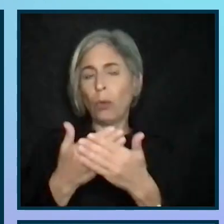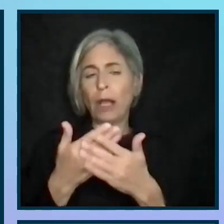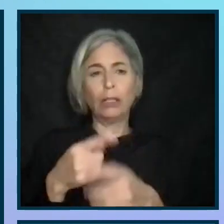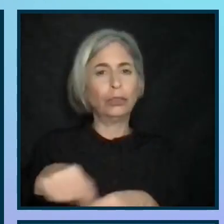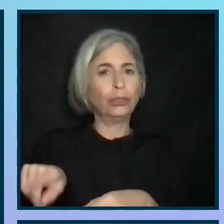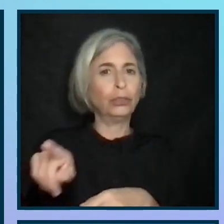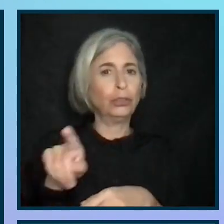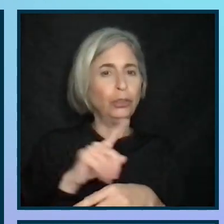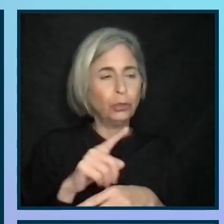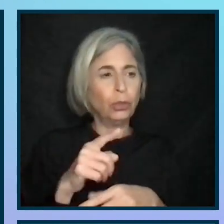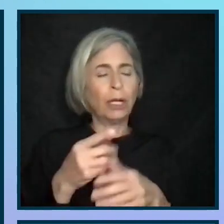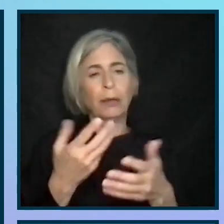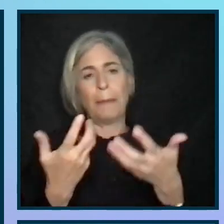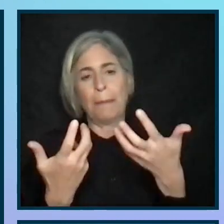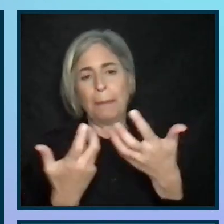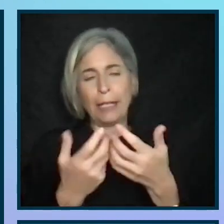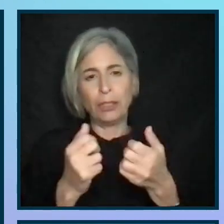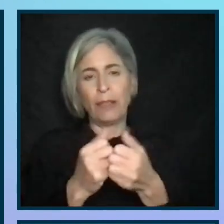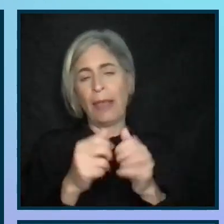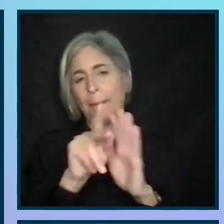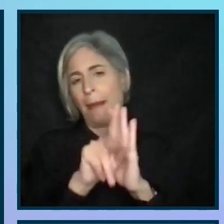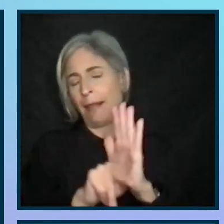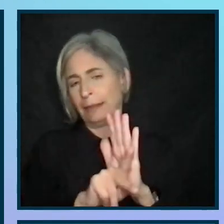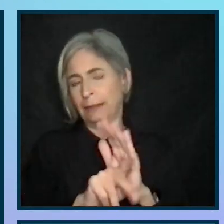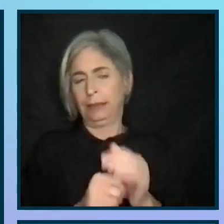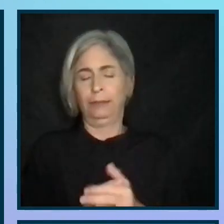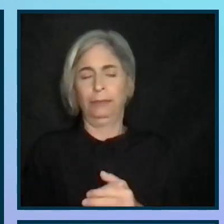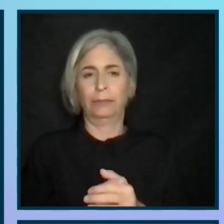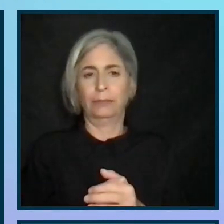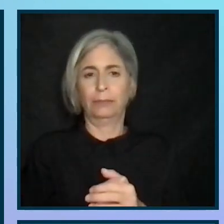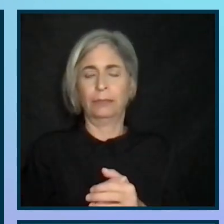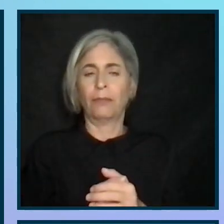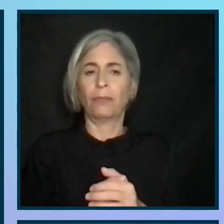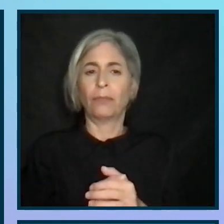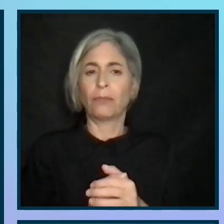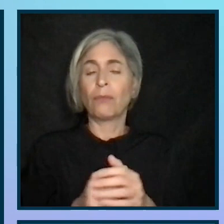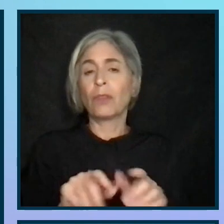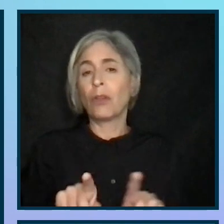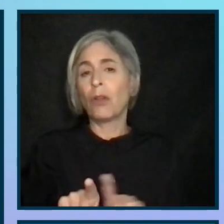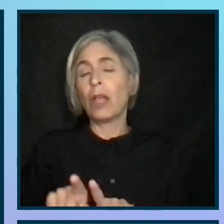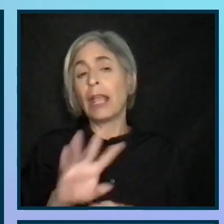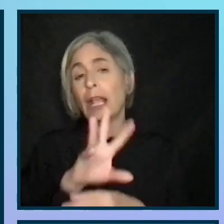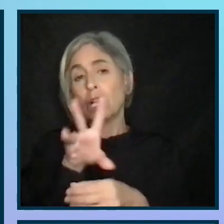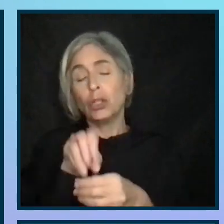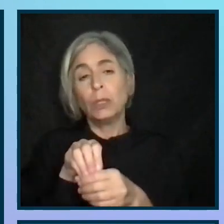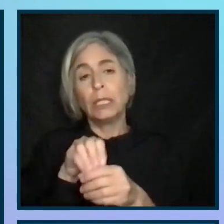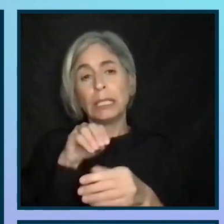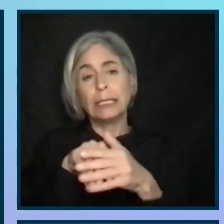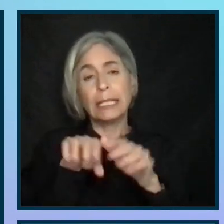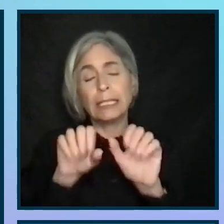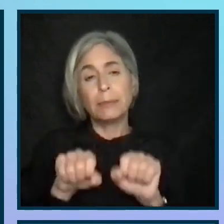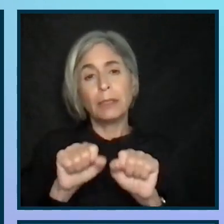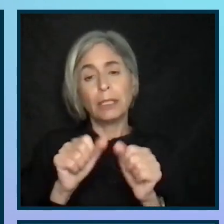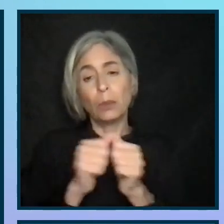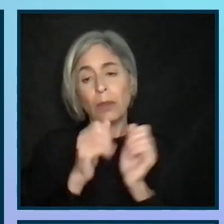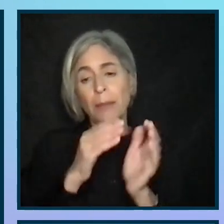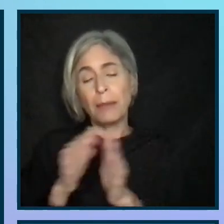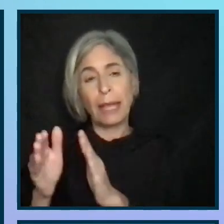to that accessibility policy. I talked a little bit about including accessibility in sprint planning and retrospectives.